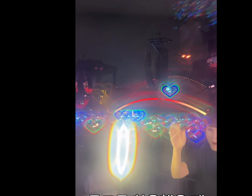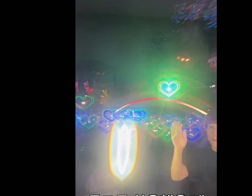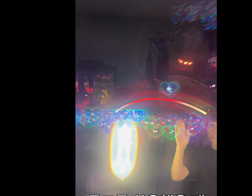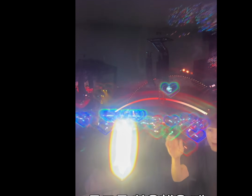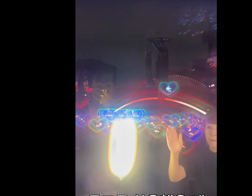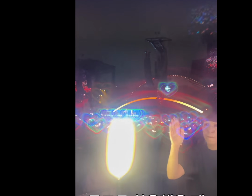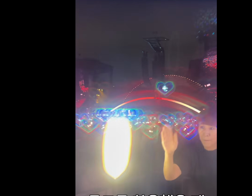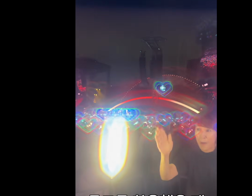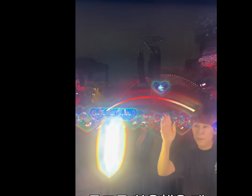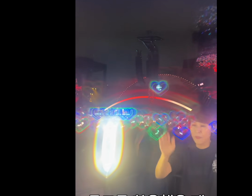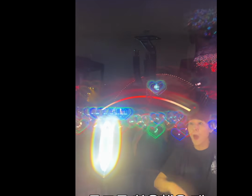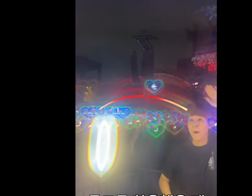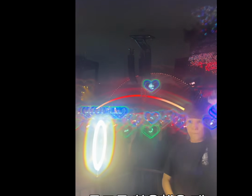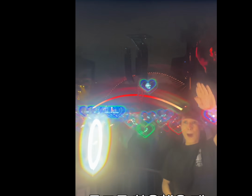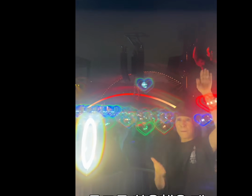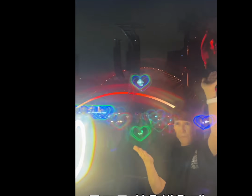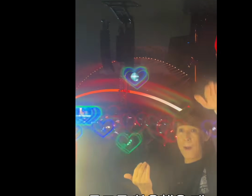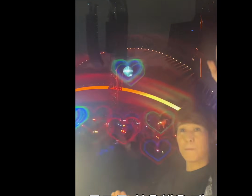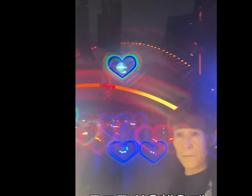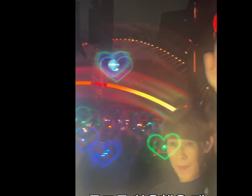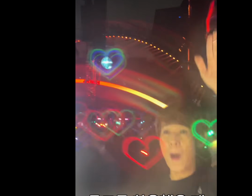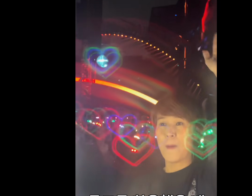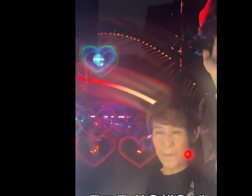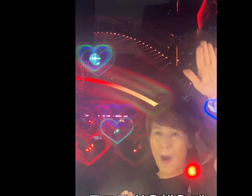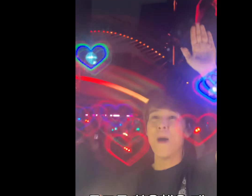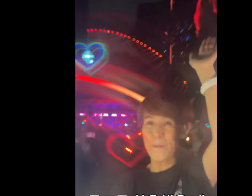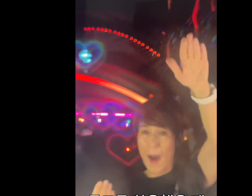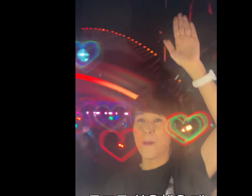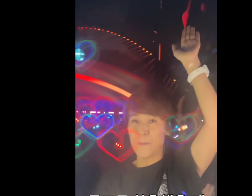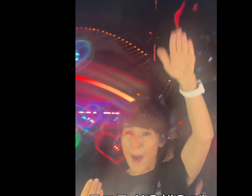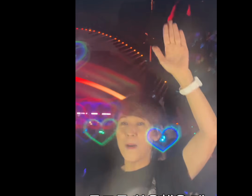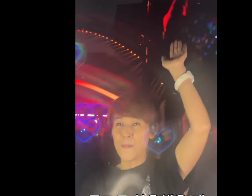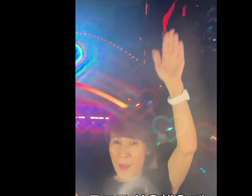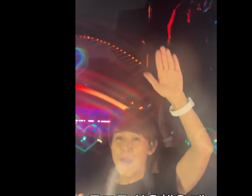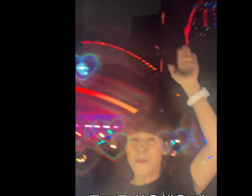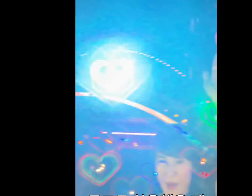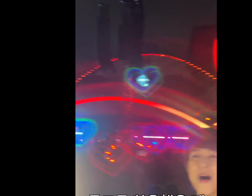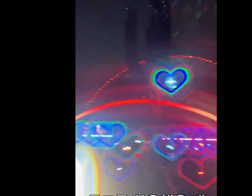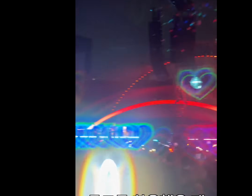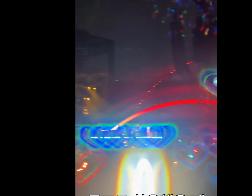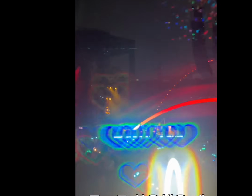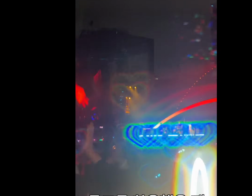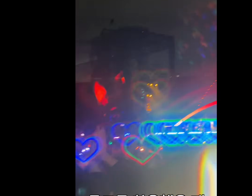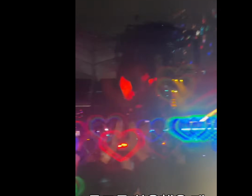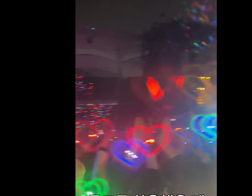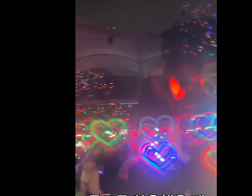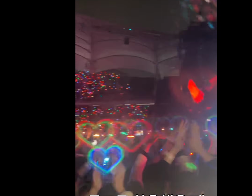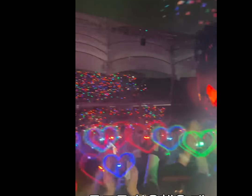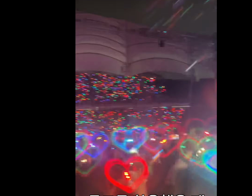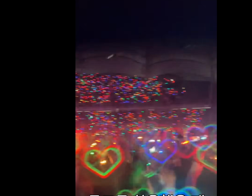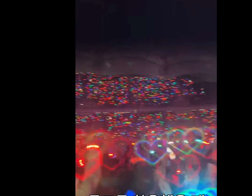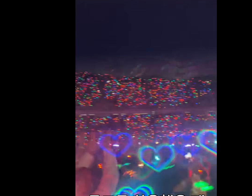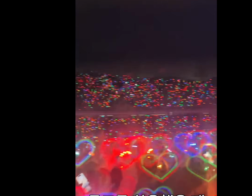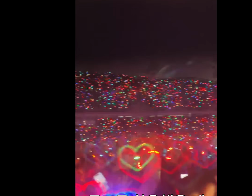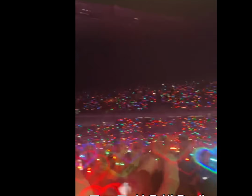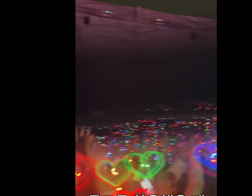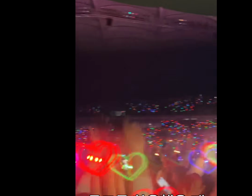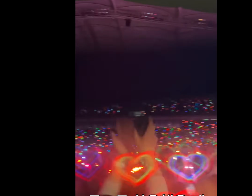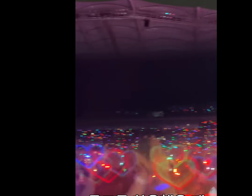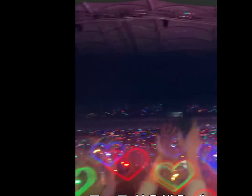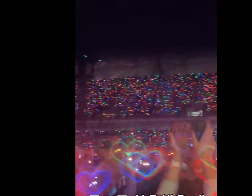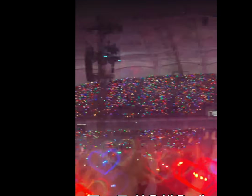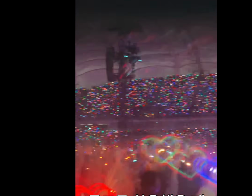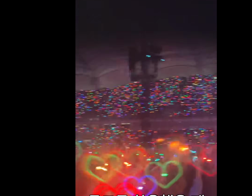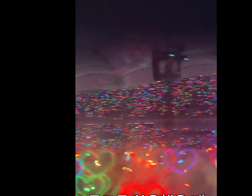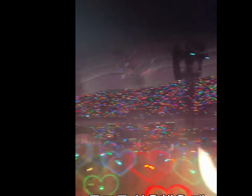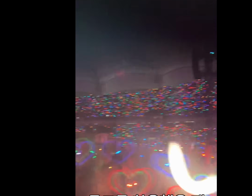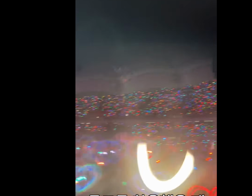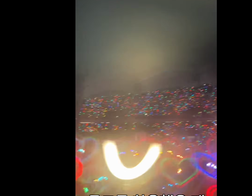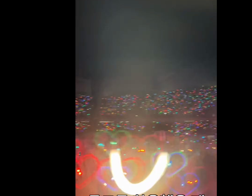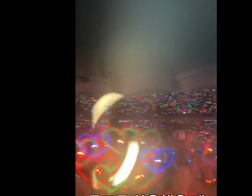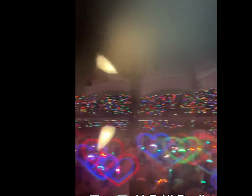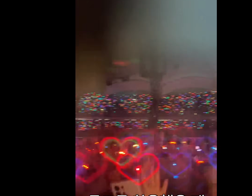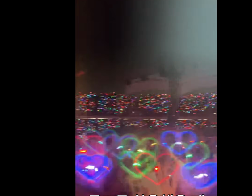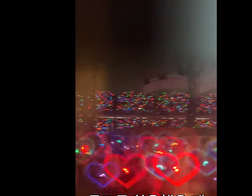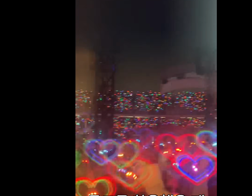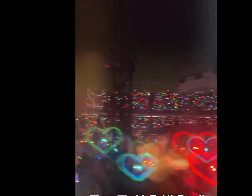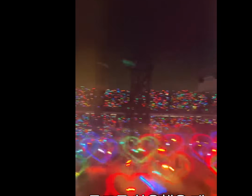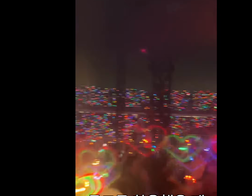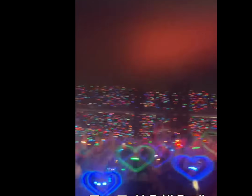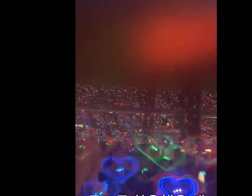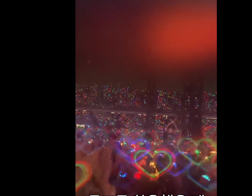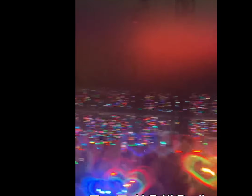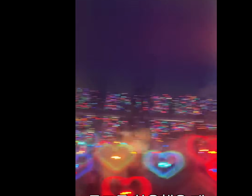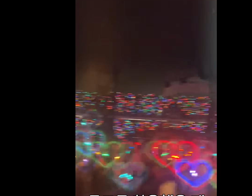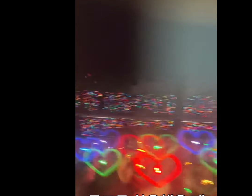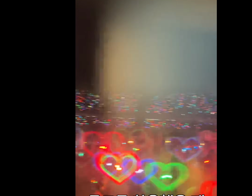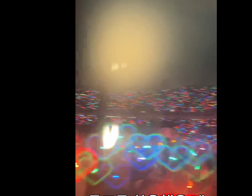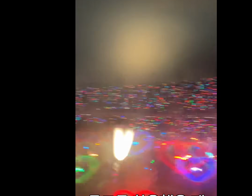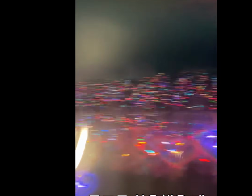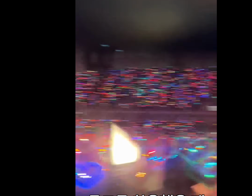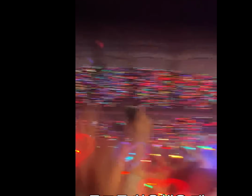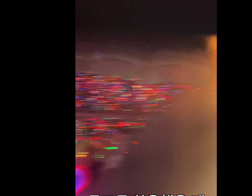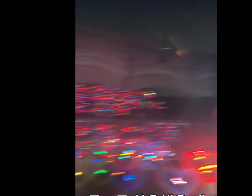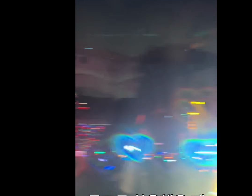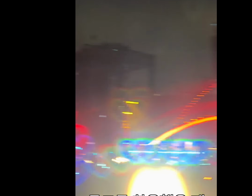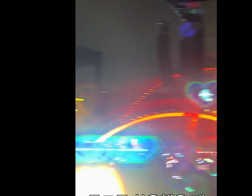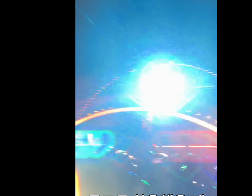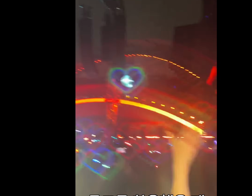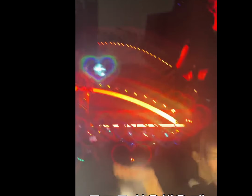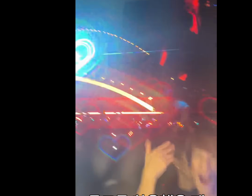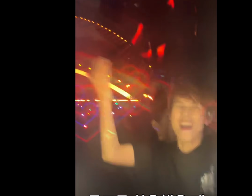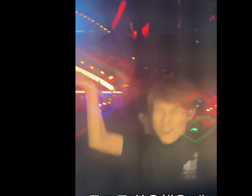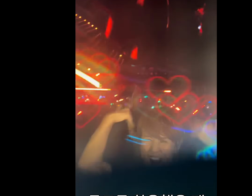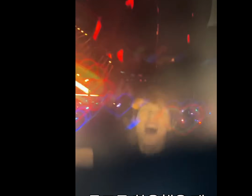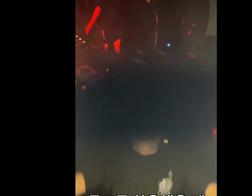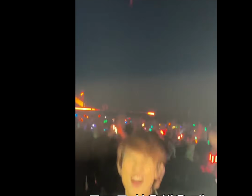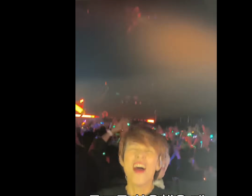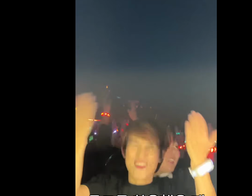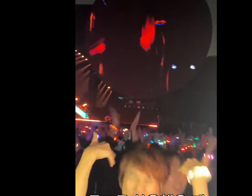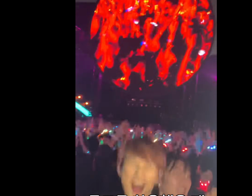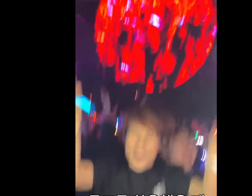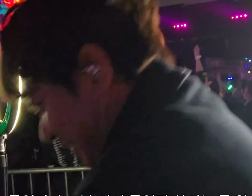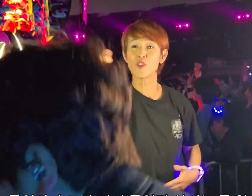When wearing goggles.